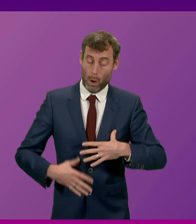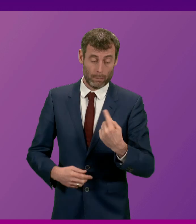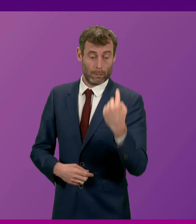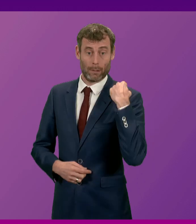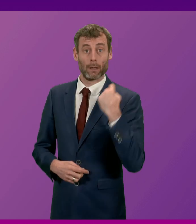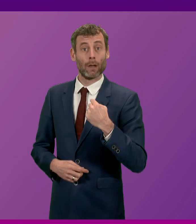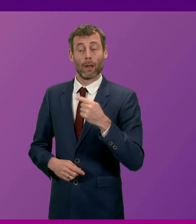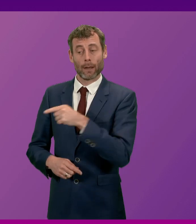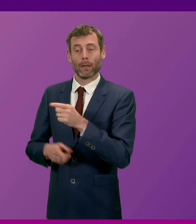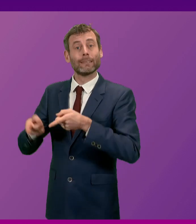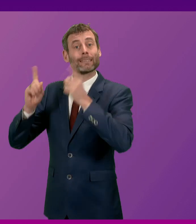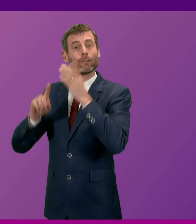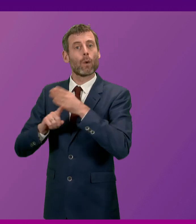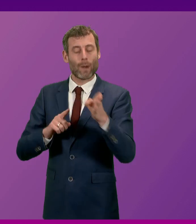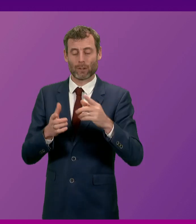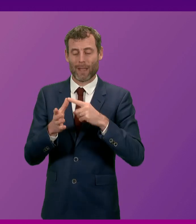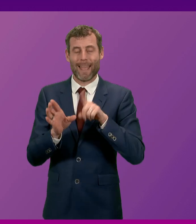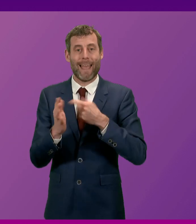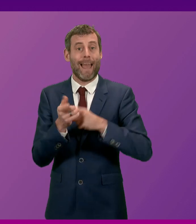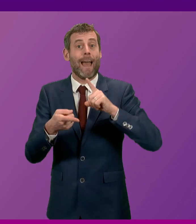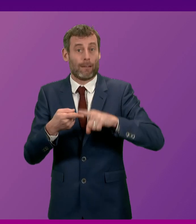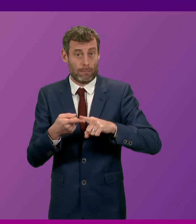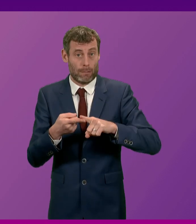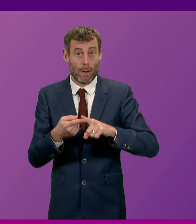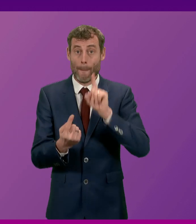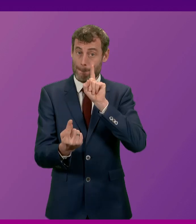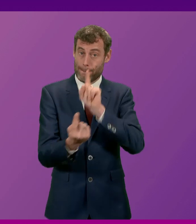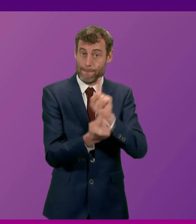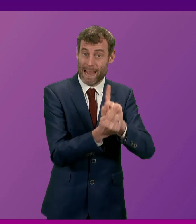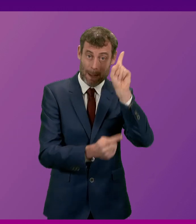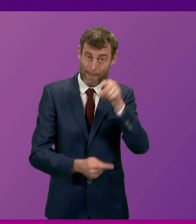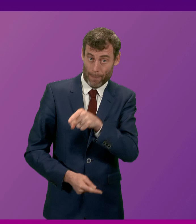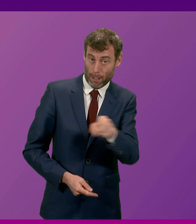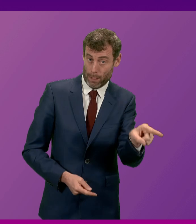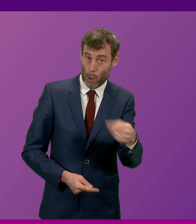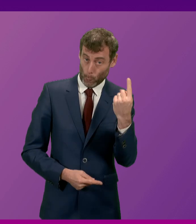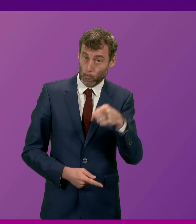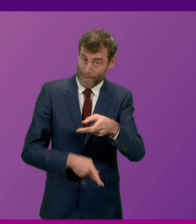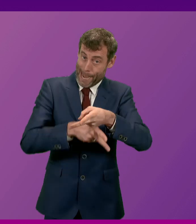we heard directly from members of the public who are care users, and they encouraged us—indeed,